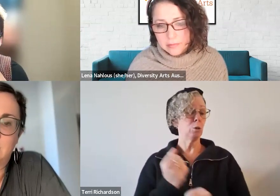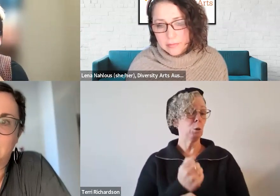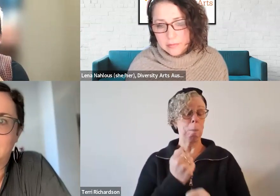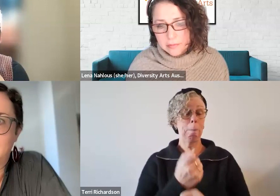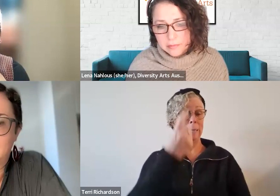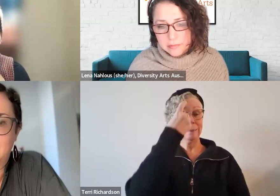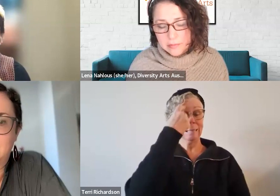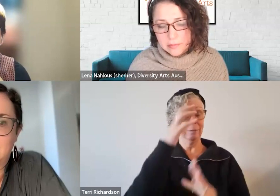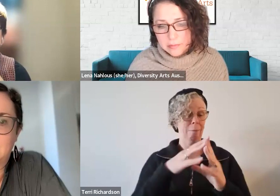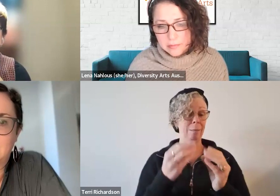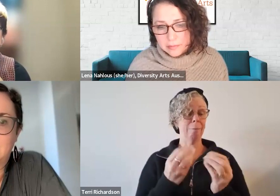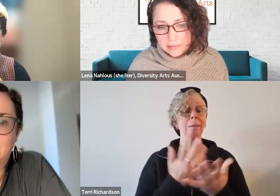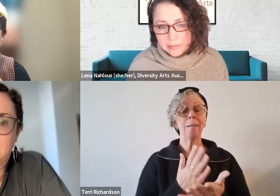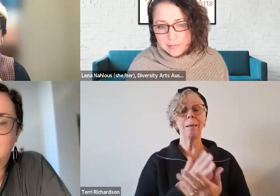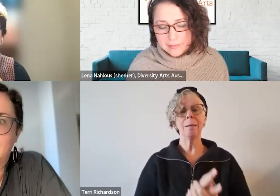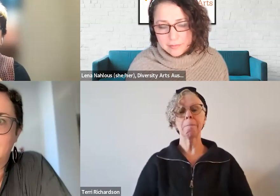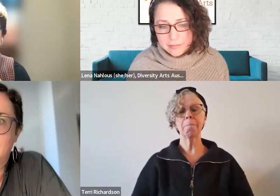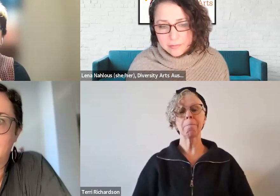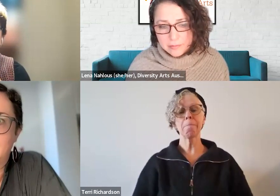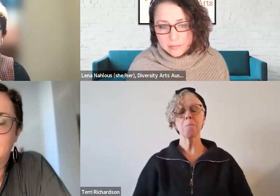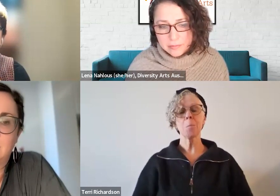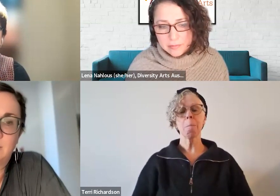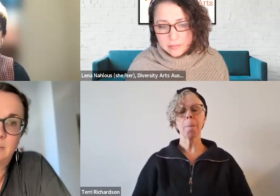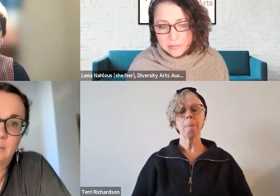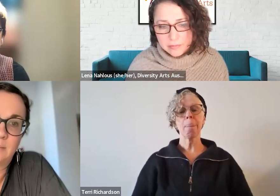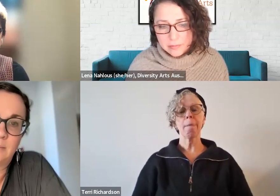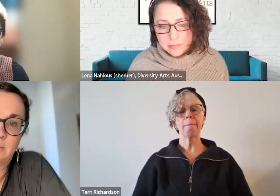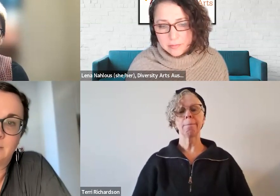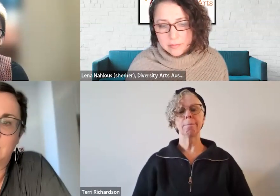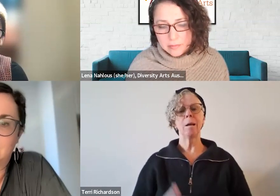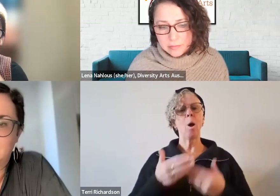There's quite a long-term place-based project that's